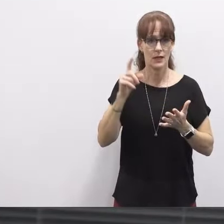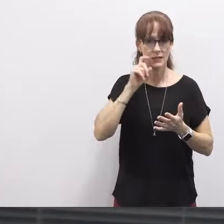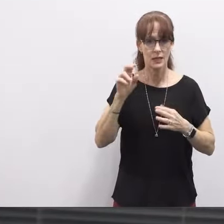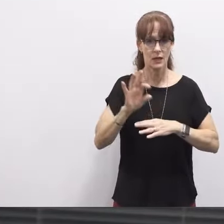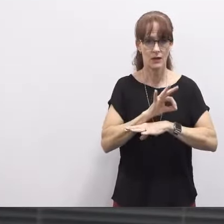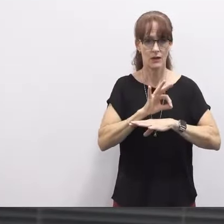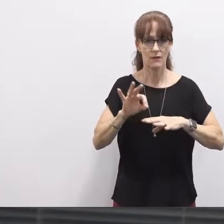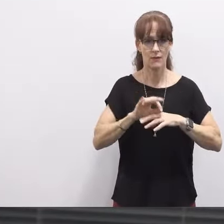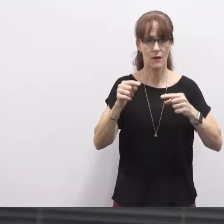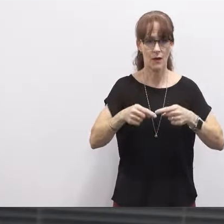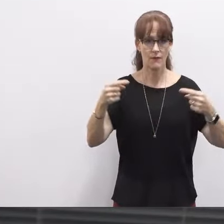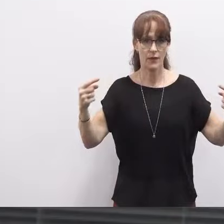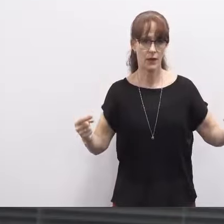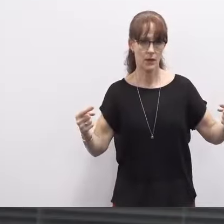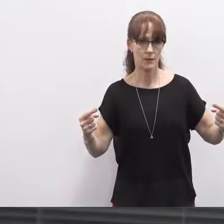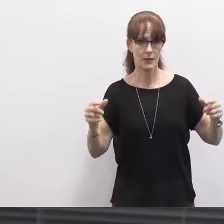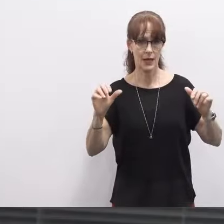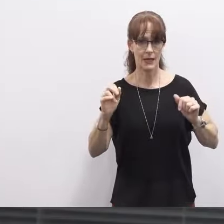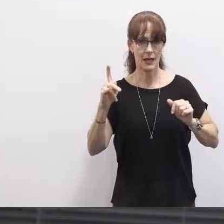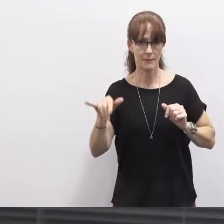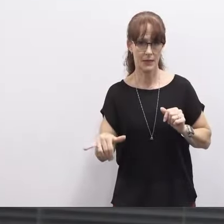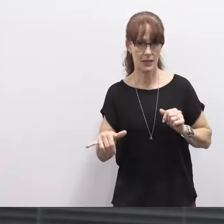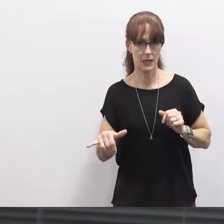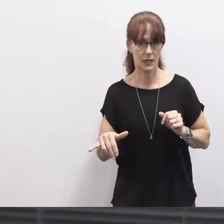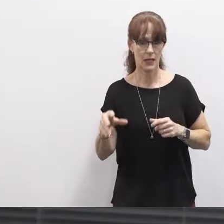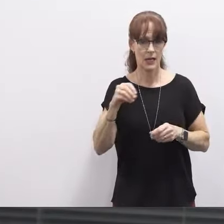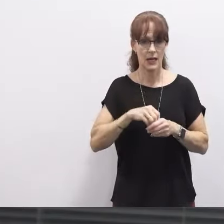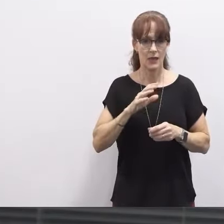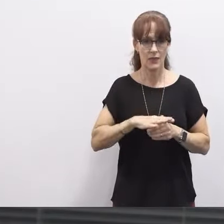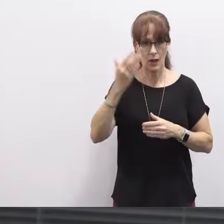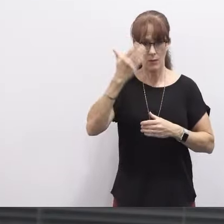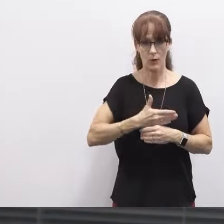of opposite anatomy while in their presence is embarrassing